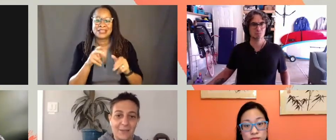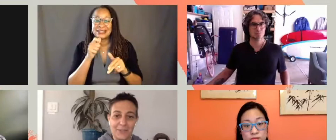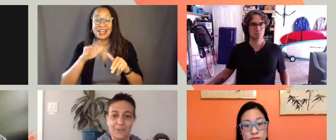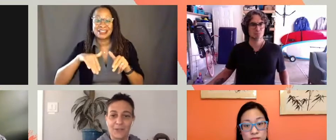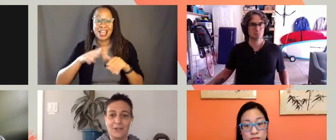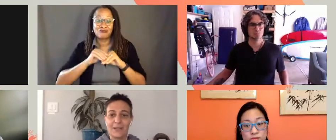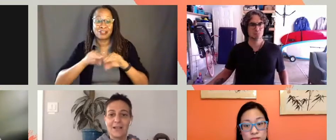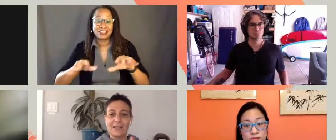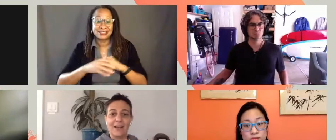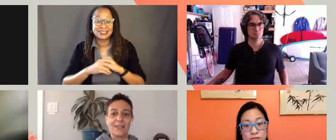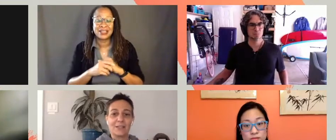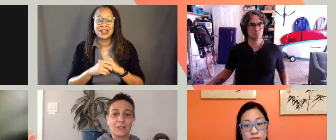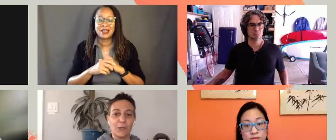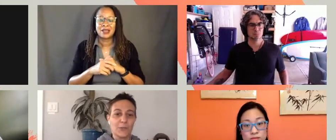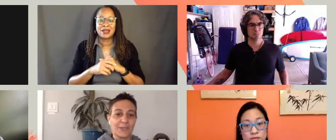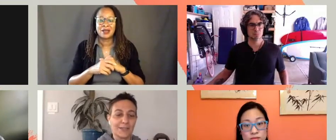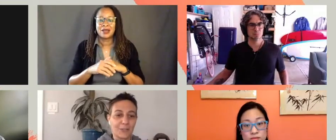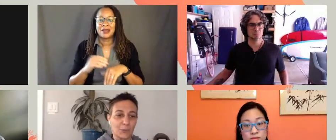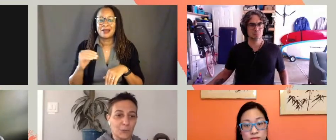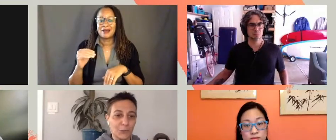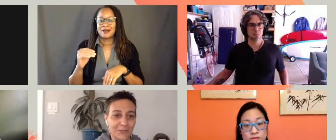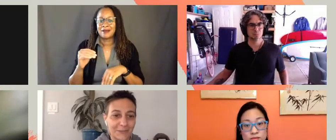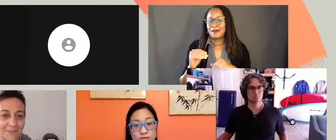So this one's called Lies Closed This School.